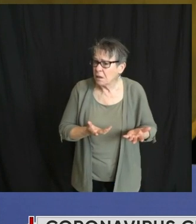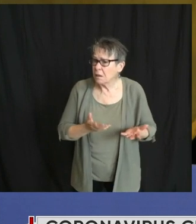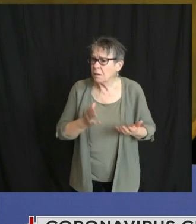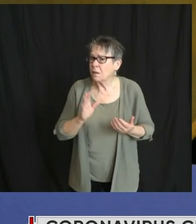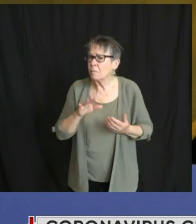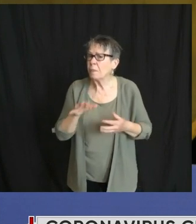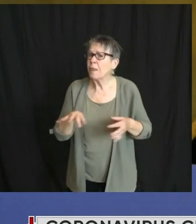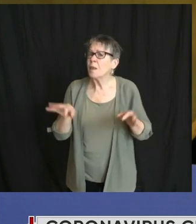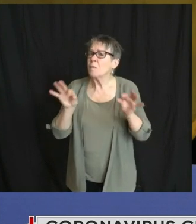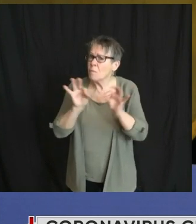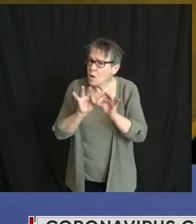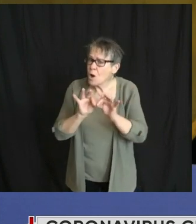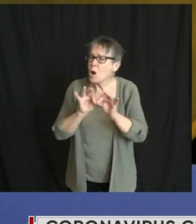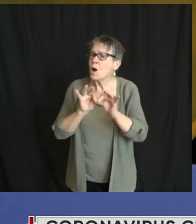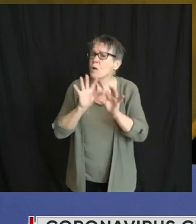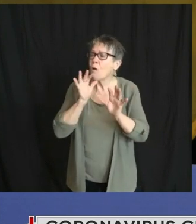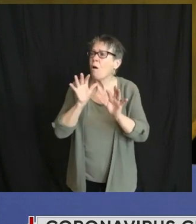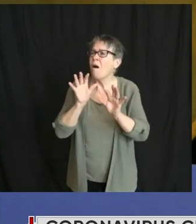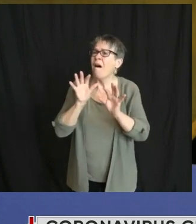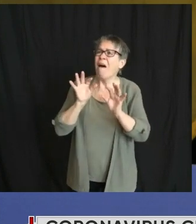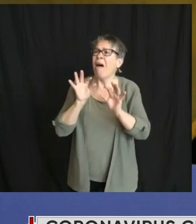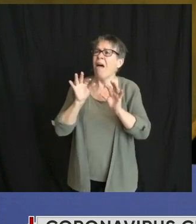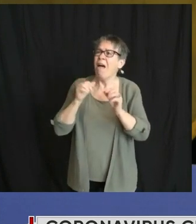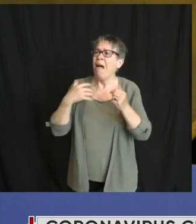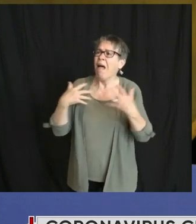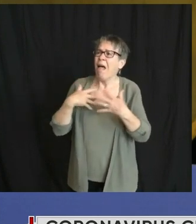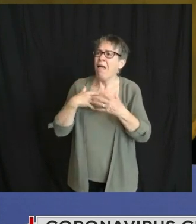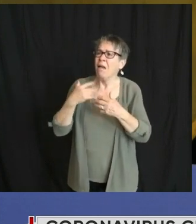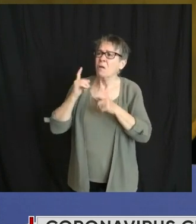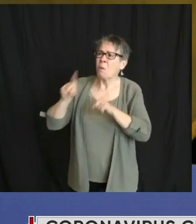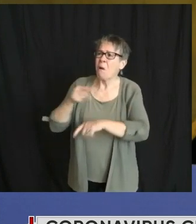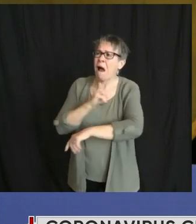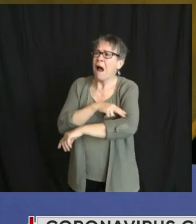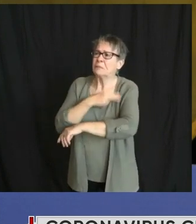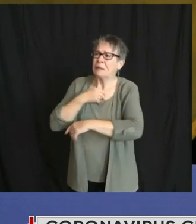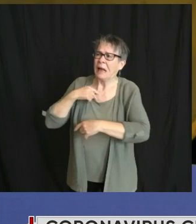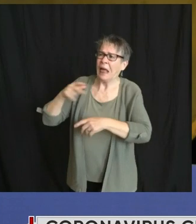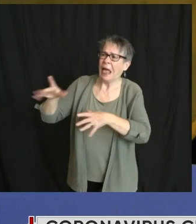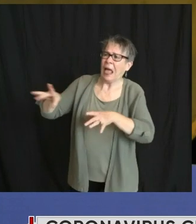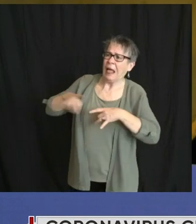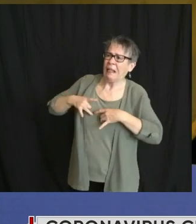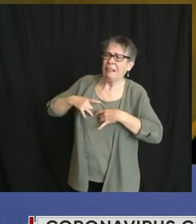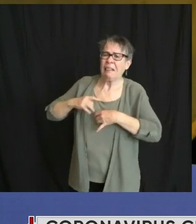A HEART ATTACK. EVERY MINUTE COUNTS WHEN